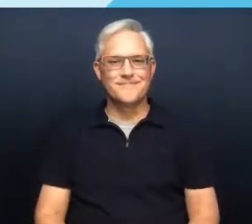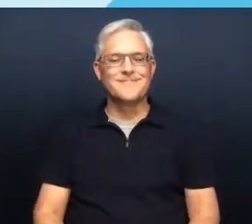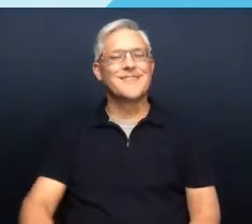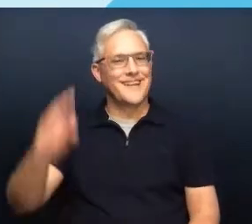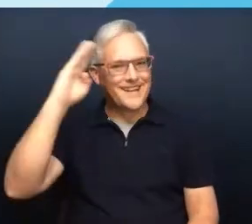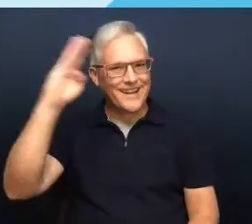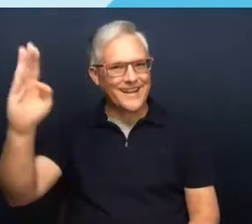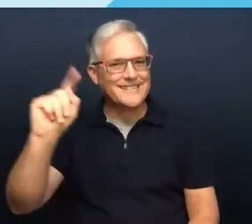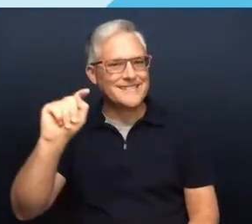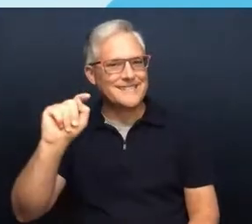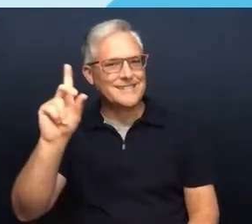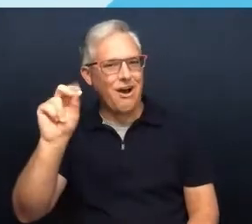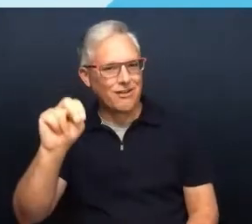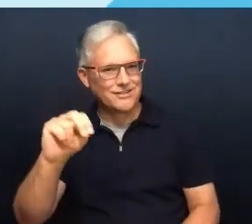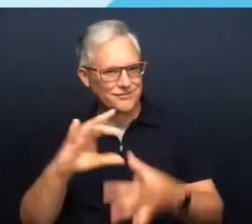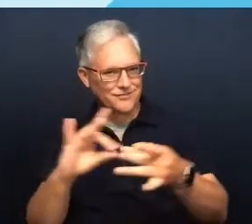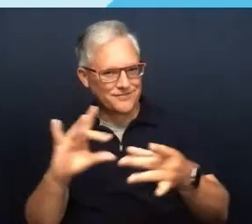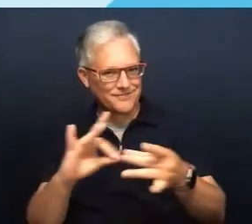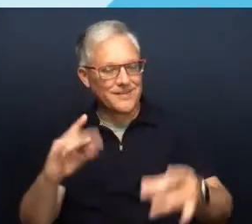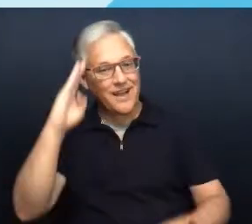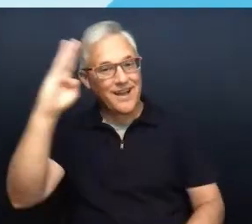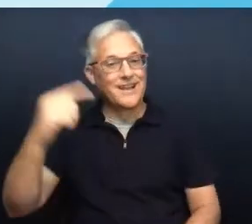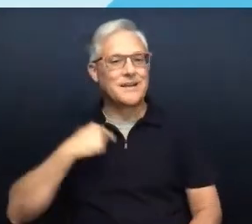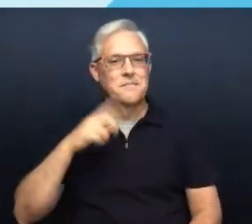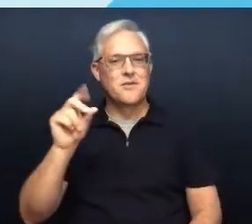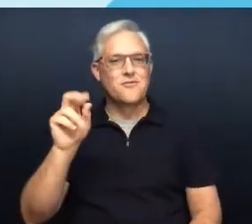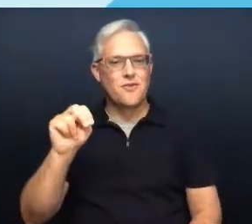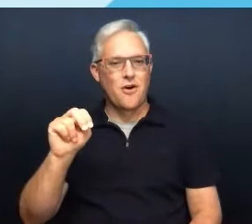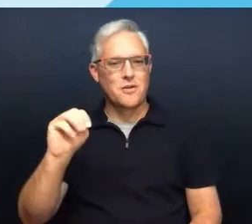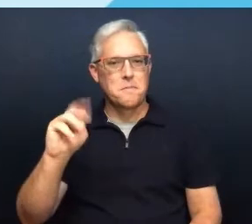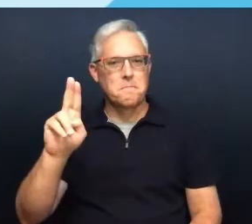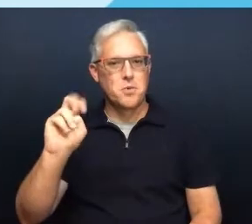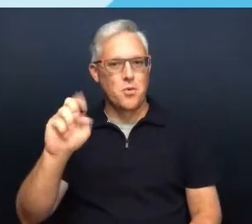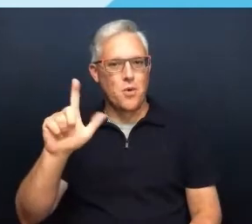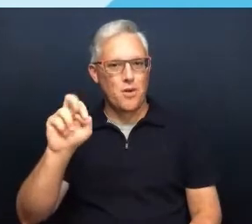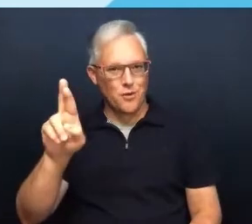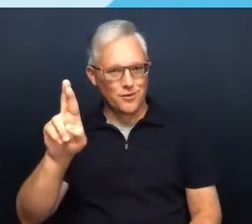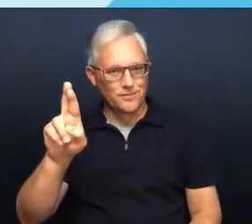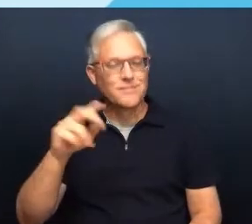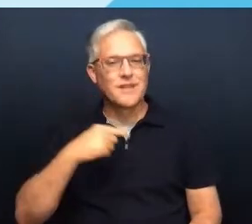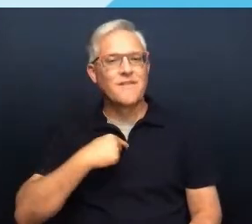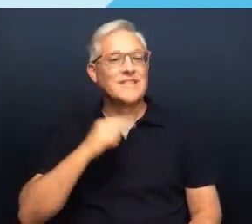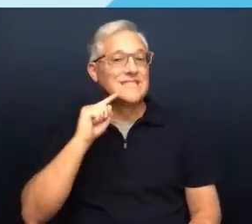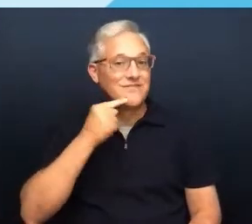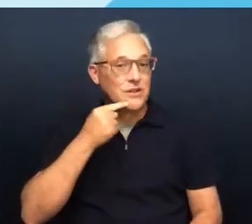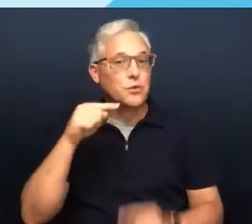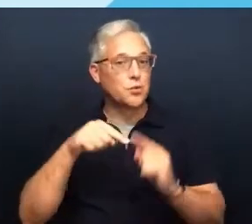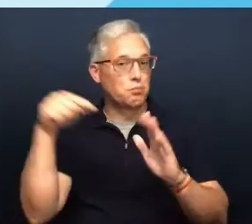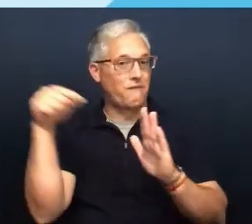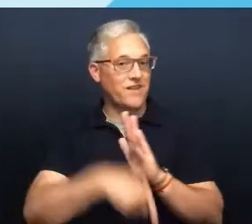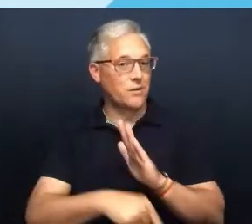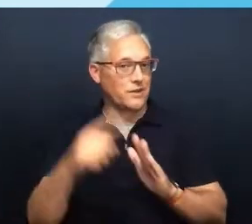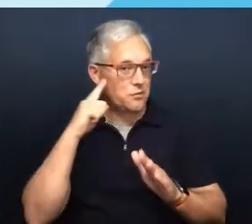have a severe to profound hearing loss. I wear hearing aids to help me hear and I use assistive technologies and sign language